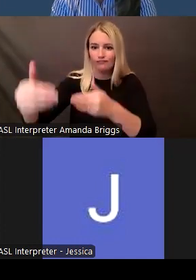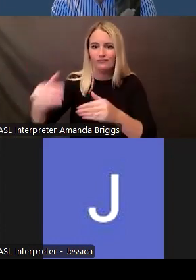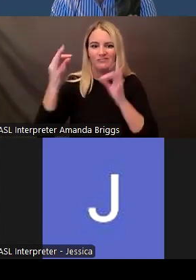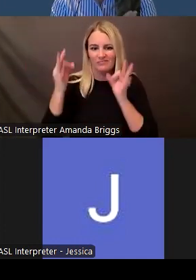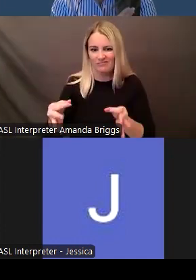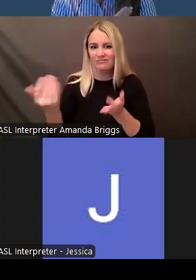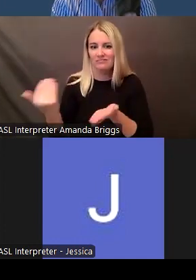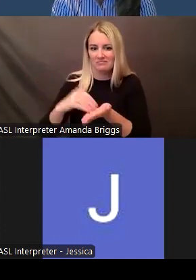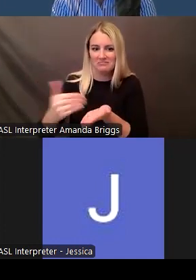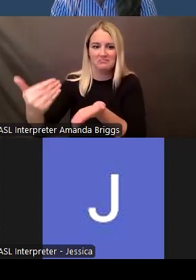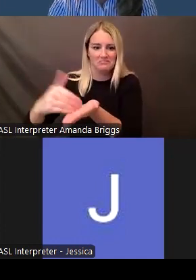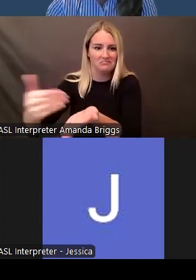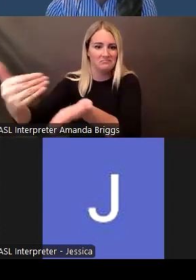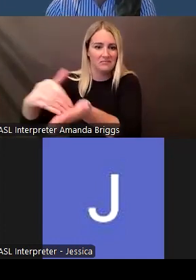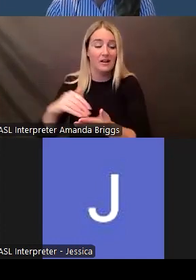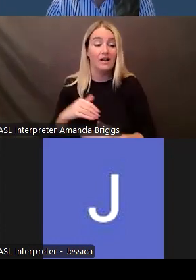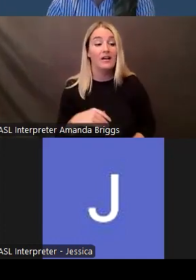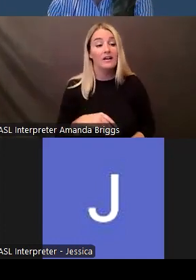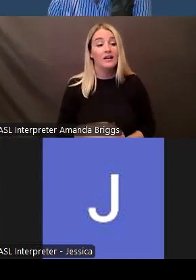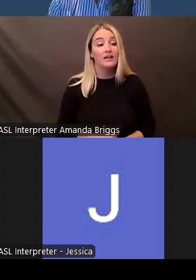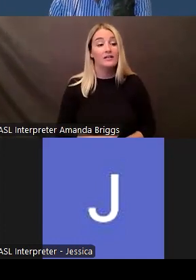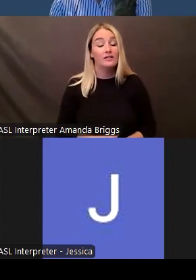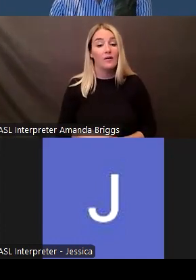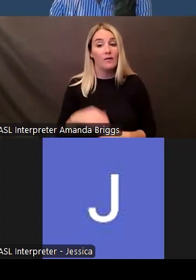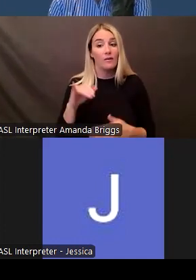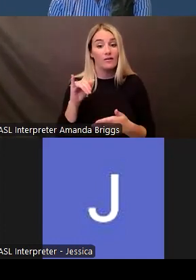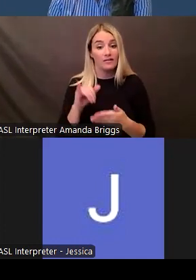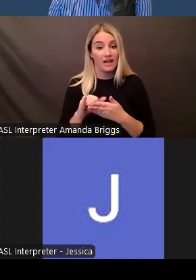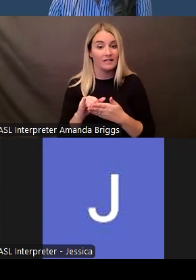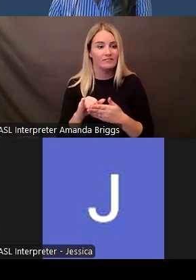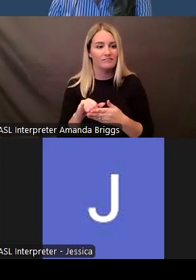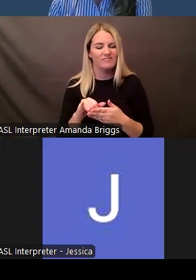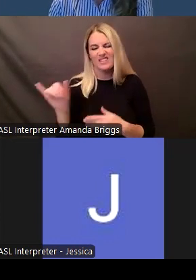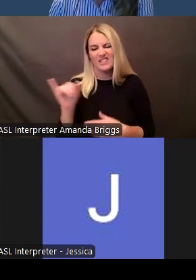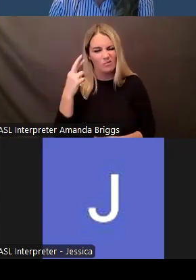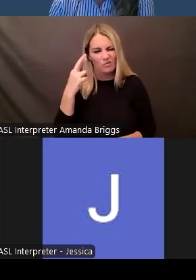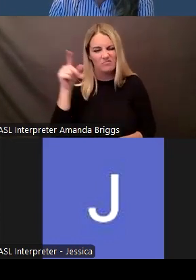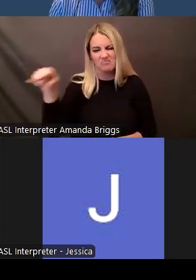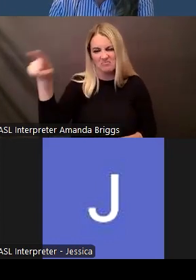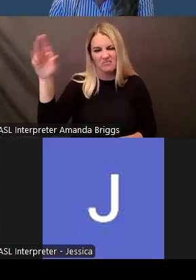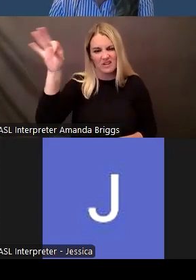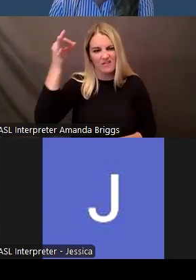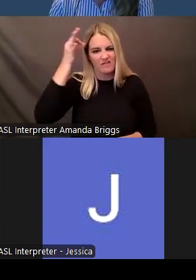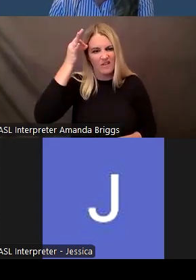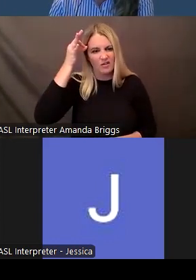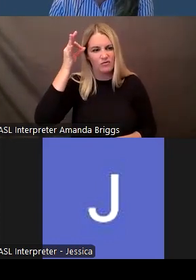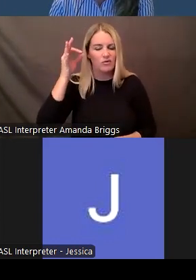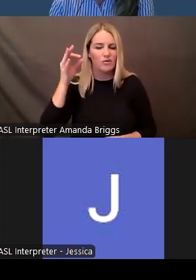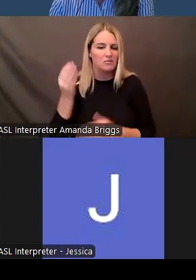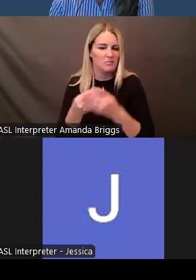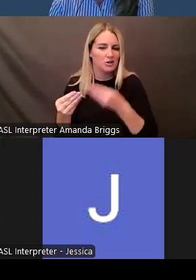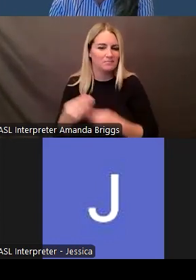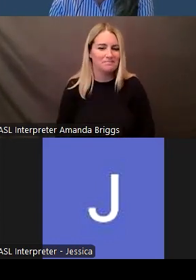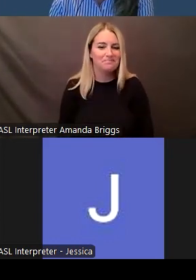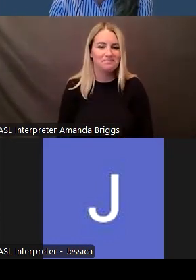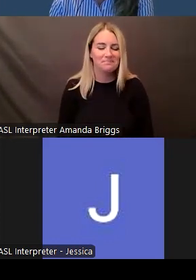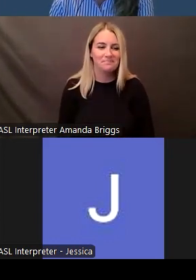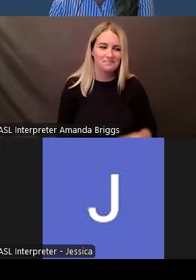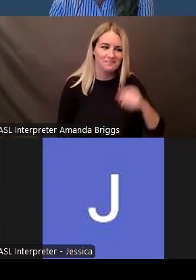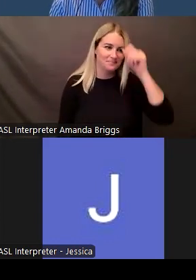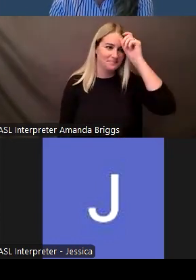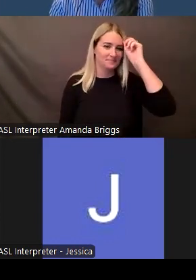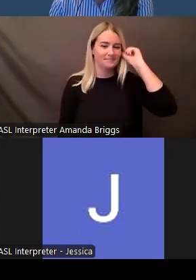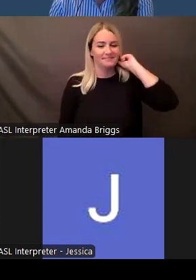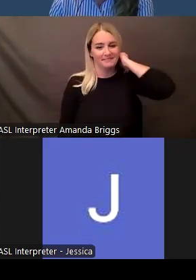Again, this change, is a result of the federal budget. All right, next slide.